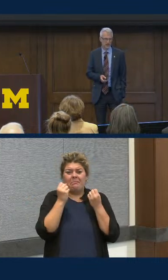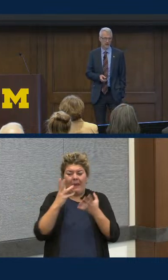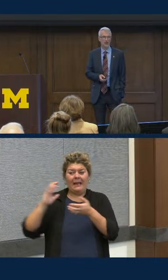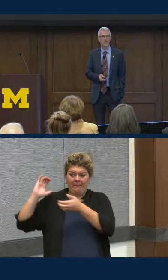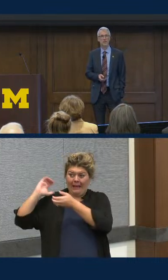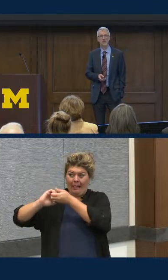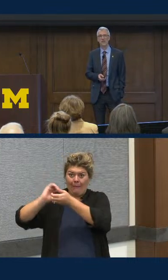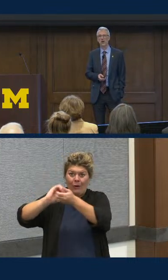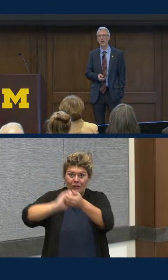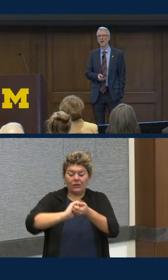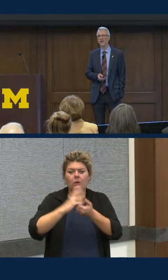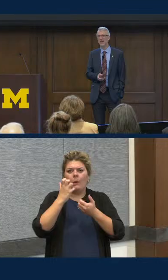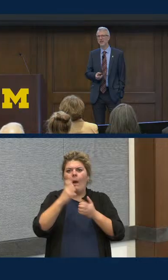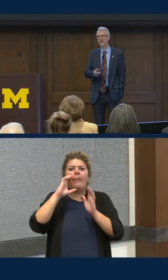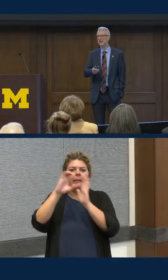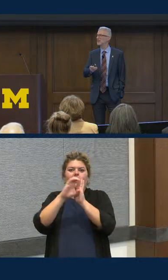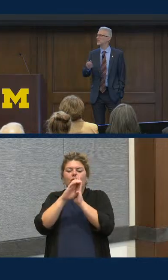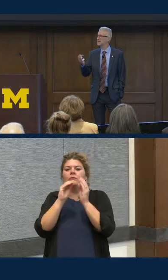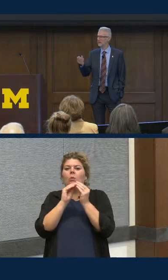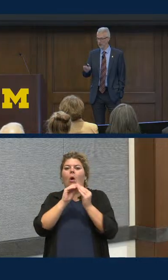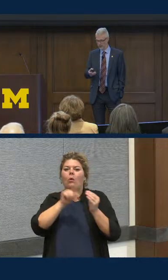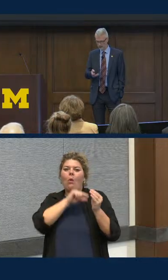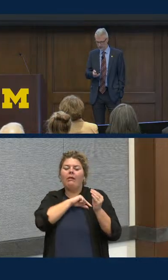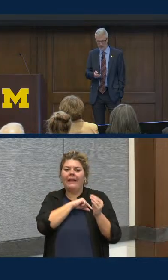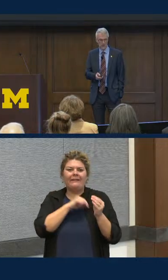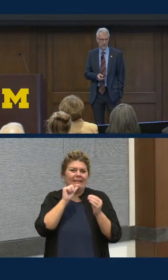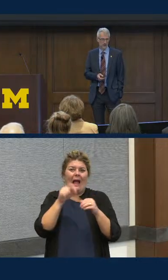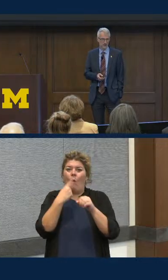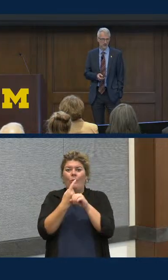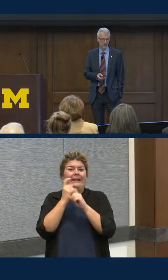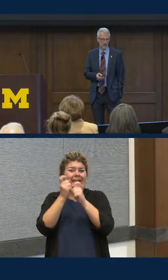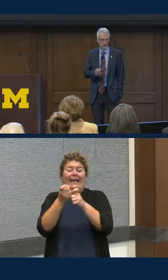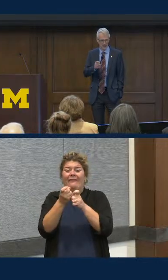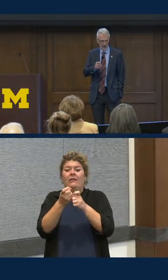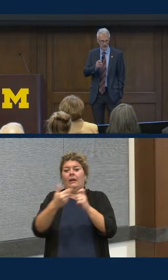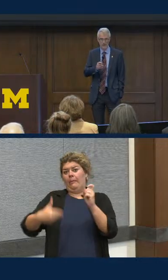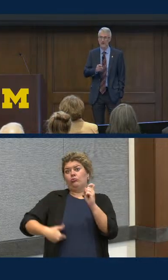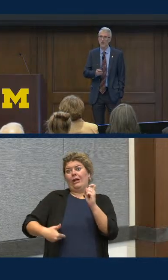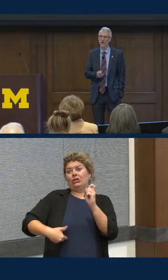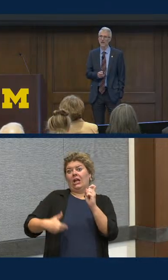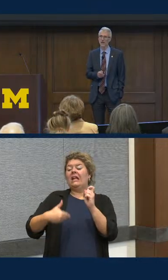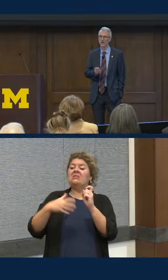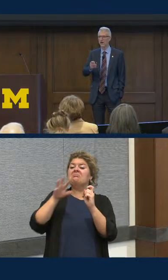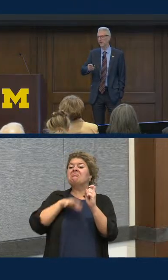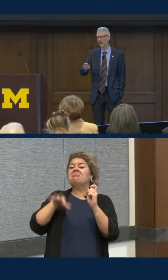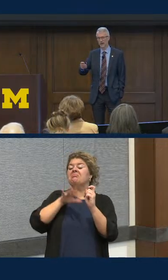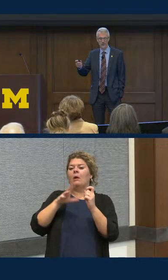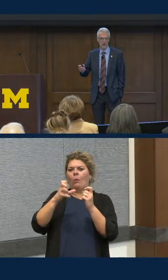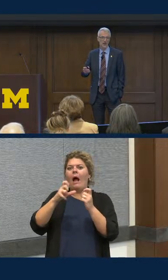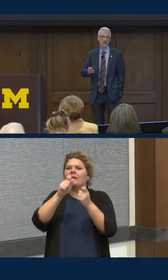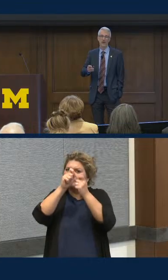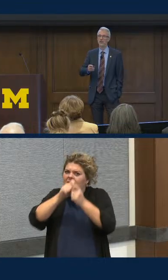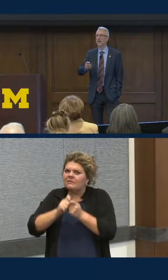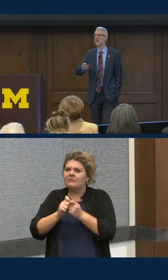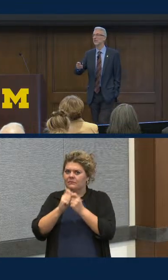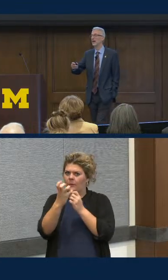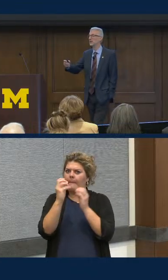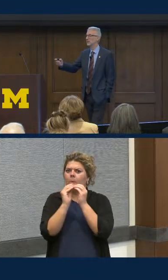the images quantitative values,